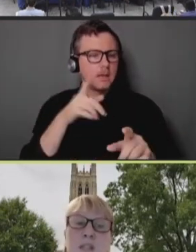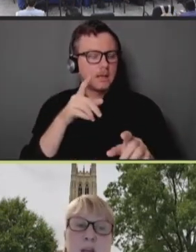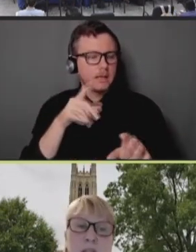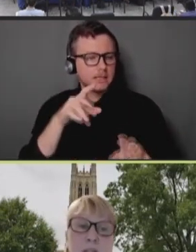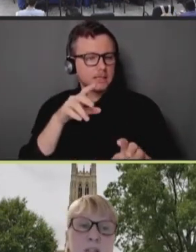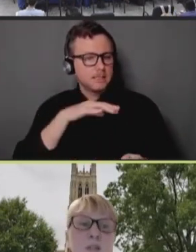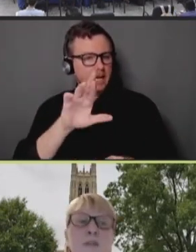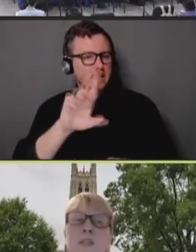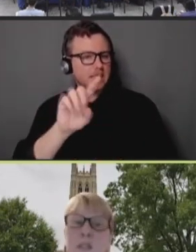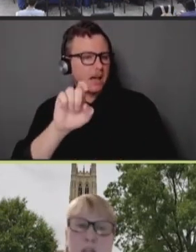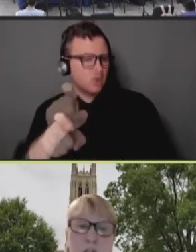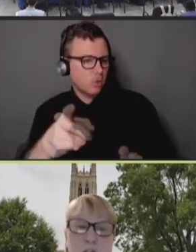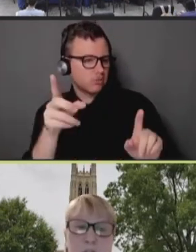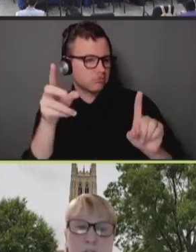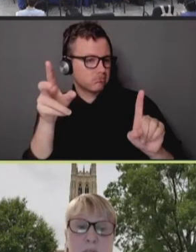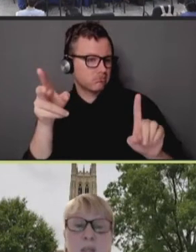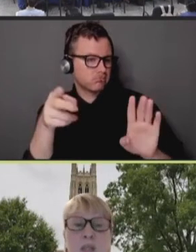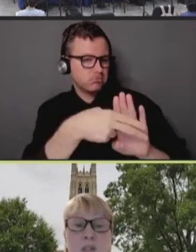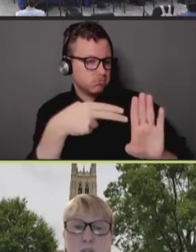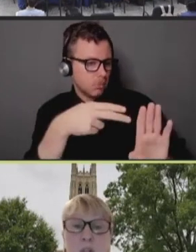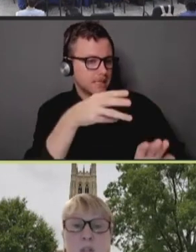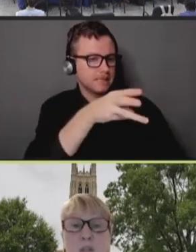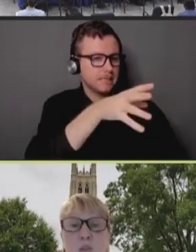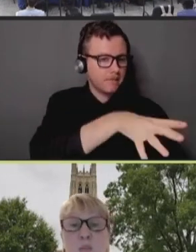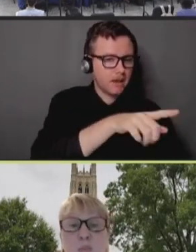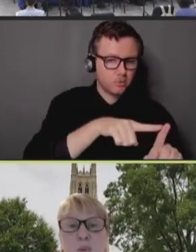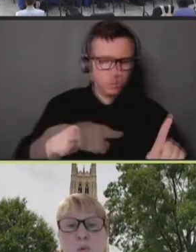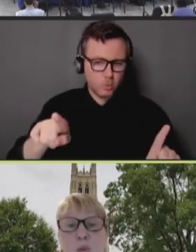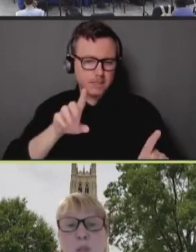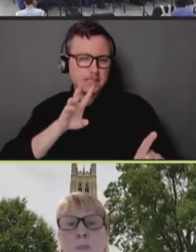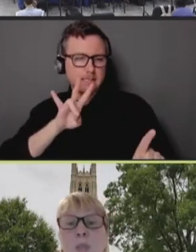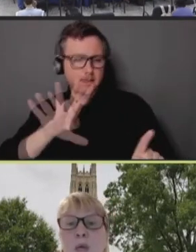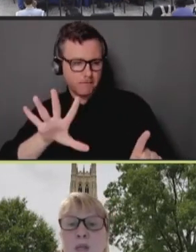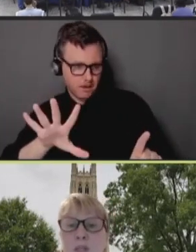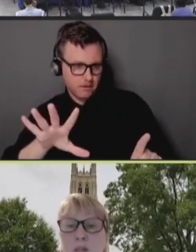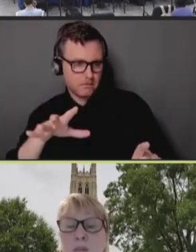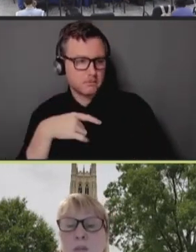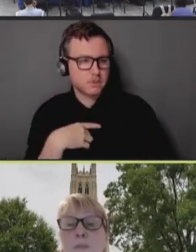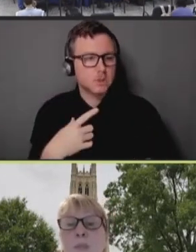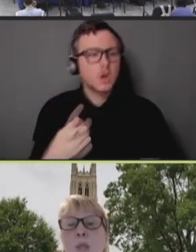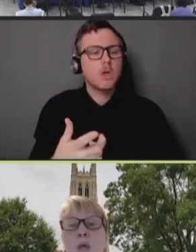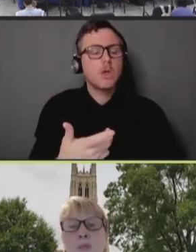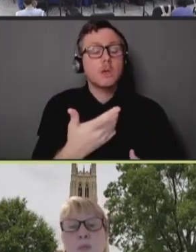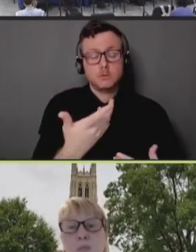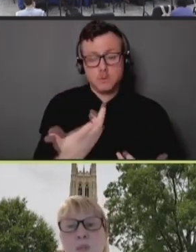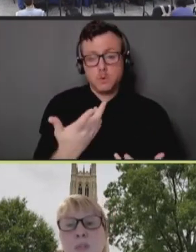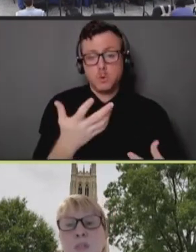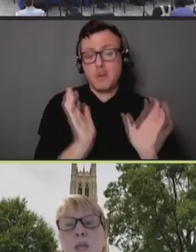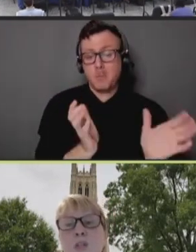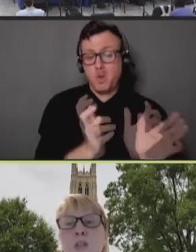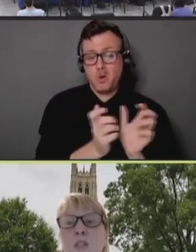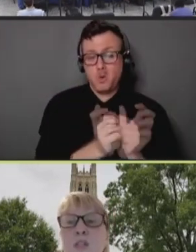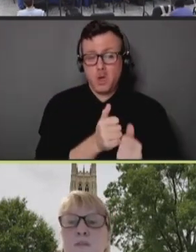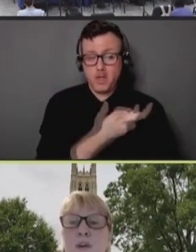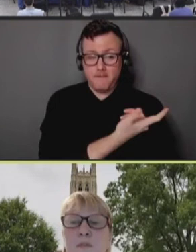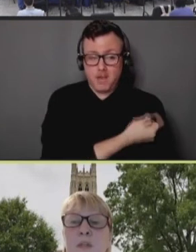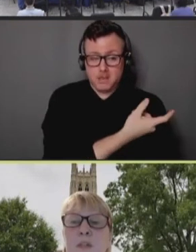As well as vaccinations against shingles and pneumonia received between the age of 65 and